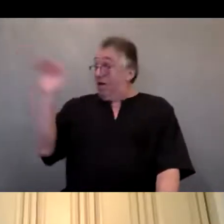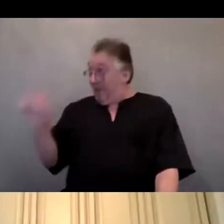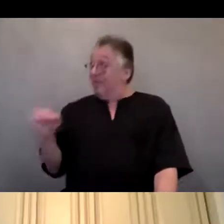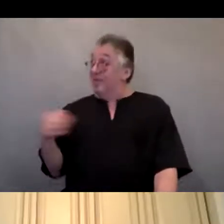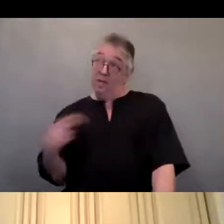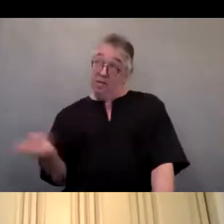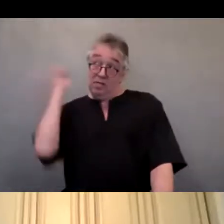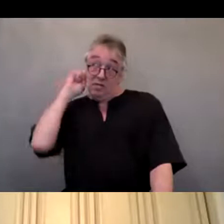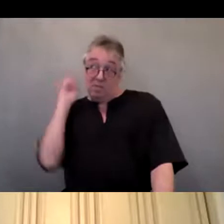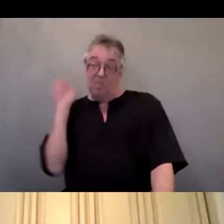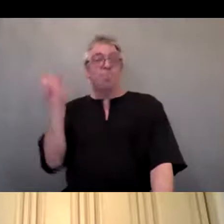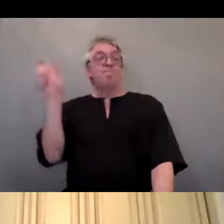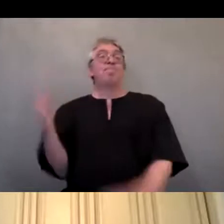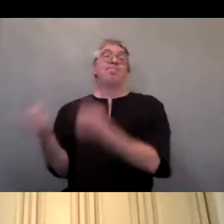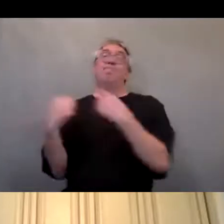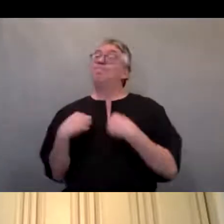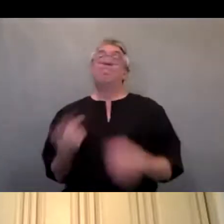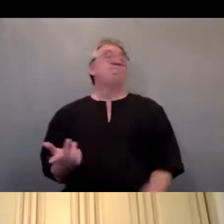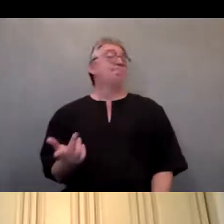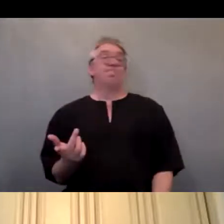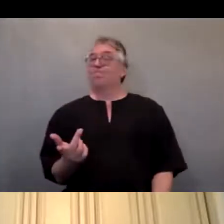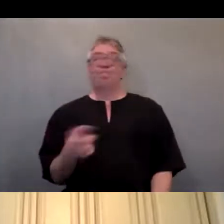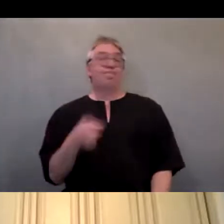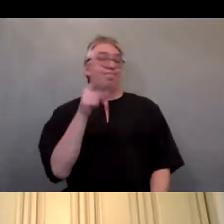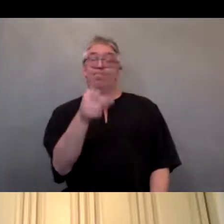1984, around that time. They told me, no, you are not